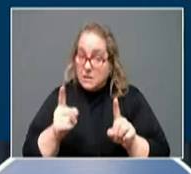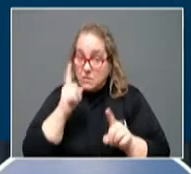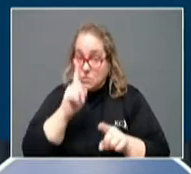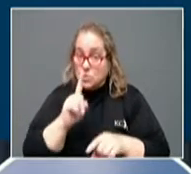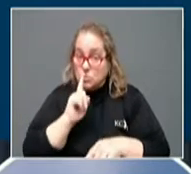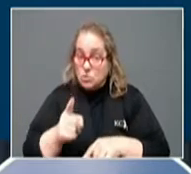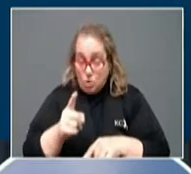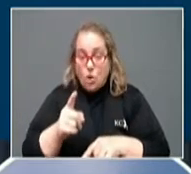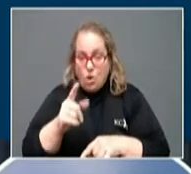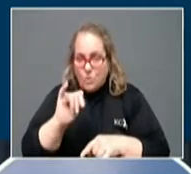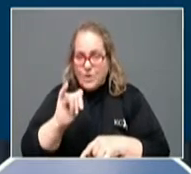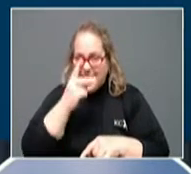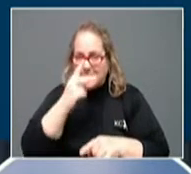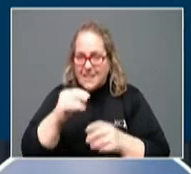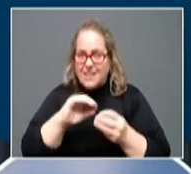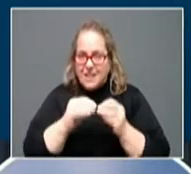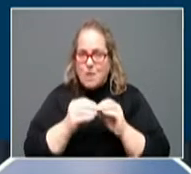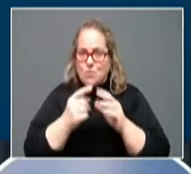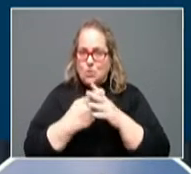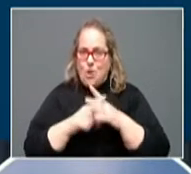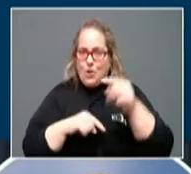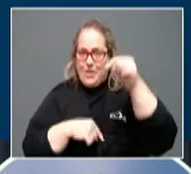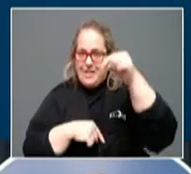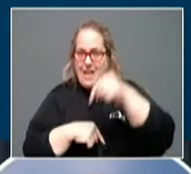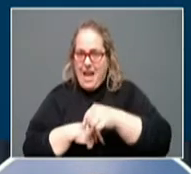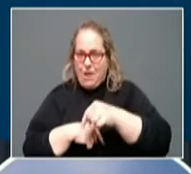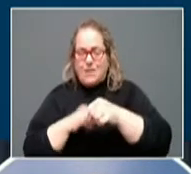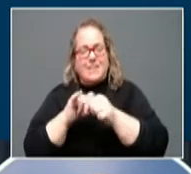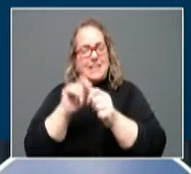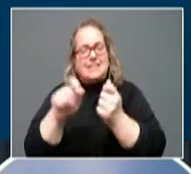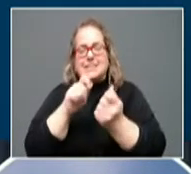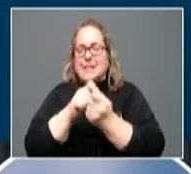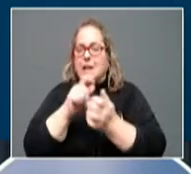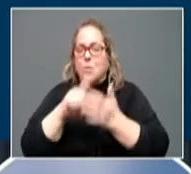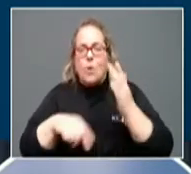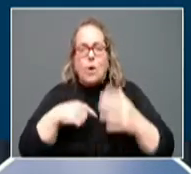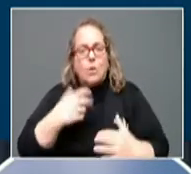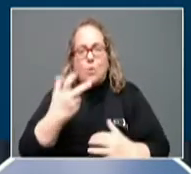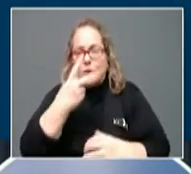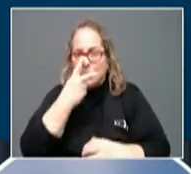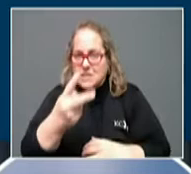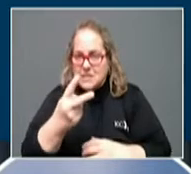is exactly what we want to see uh steadily. If not quickly dropping. I